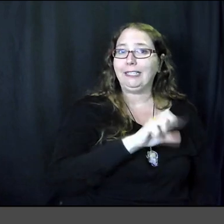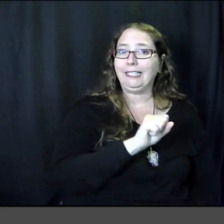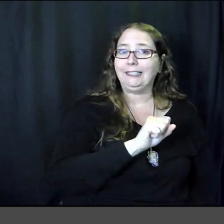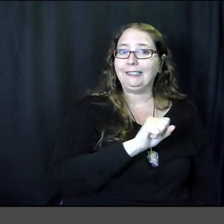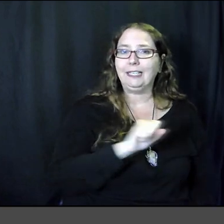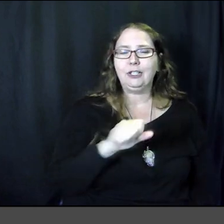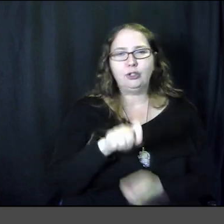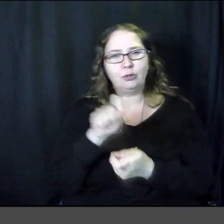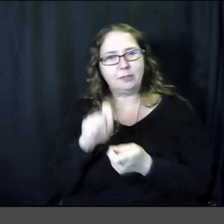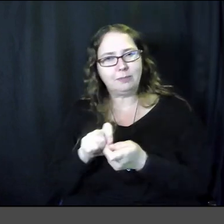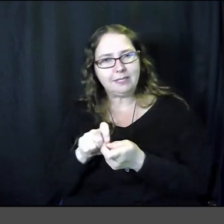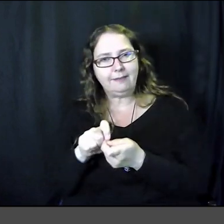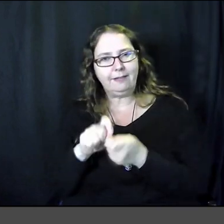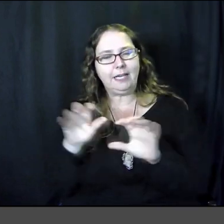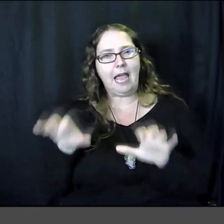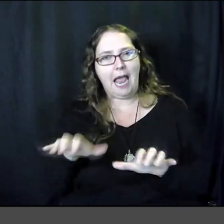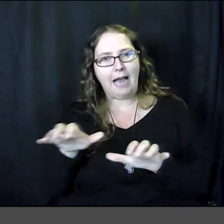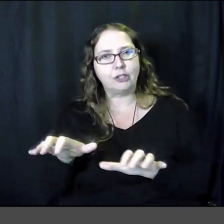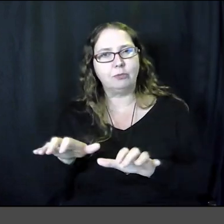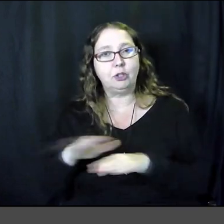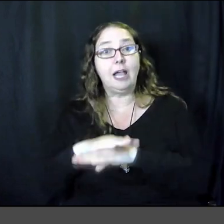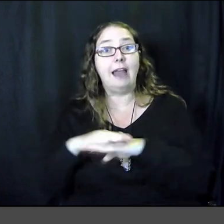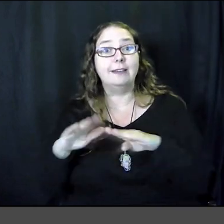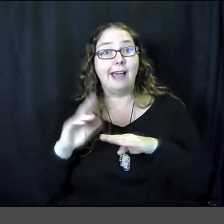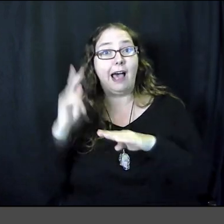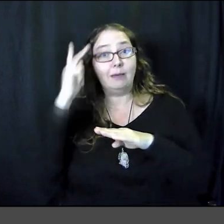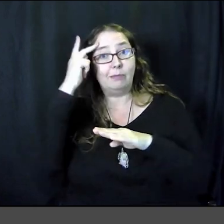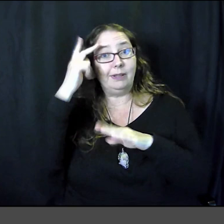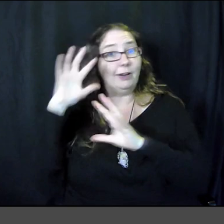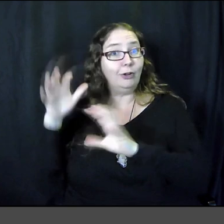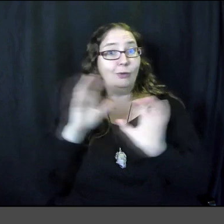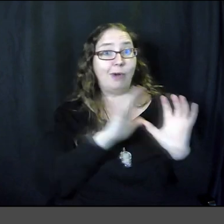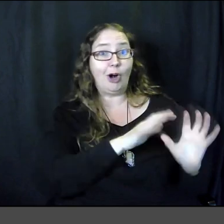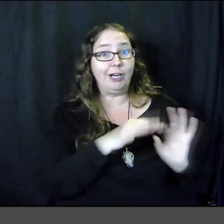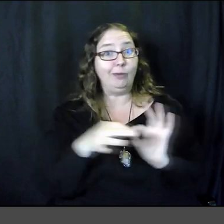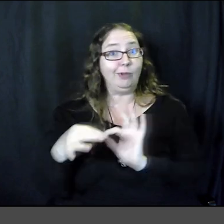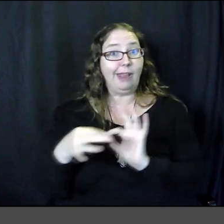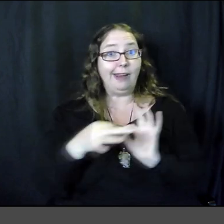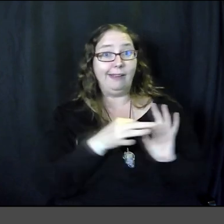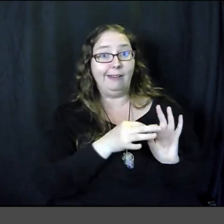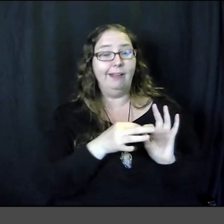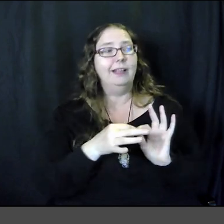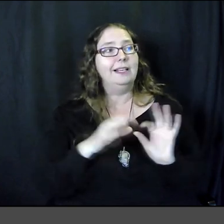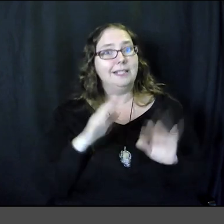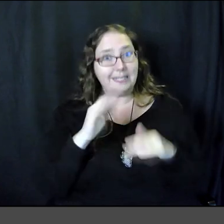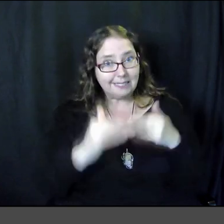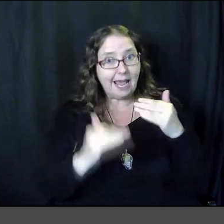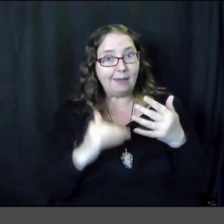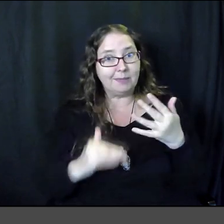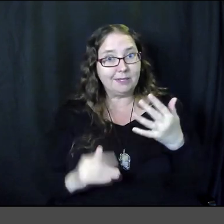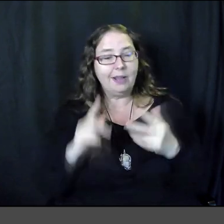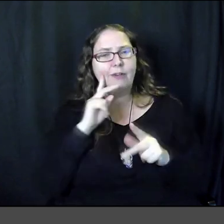ACTION STEPS FOR INDIVIDUALS AND GROUPS TO TAKE ON CRITICAL ISSUES FOR THE U.S.